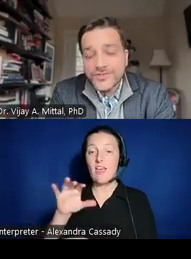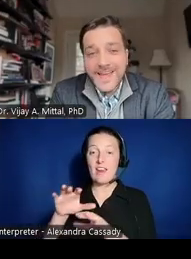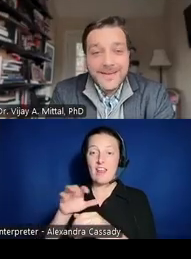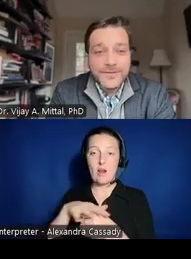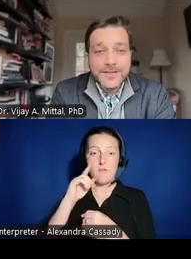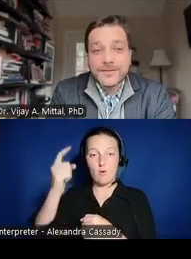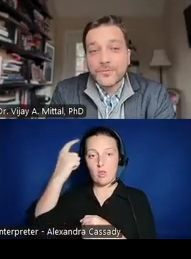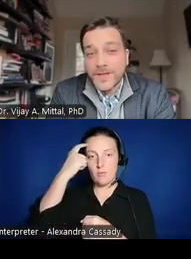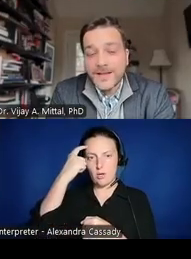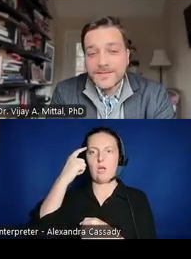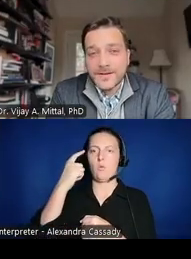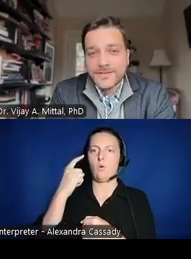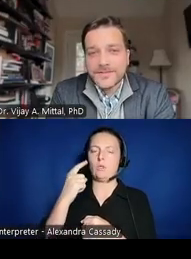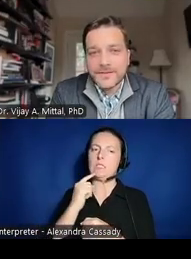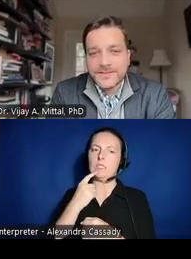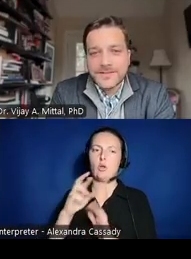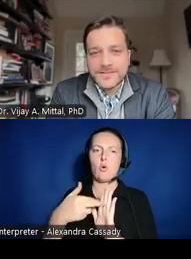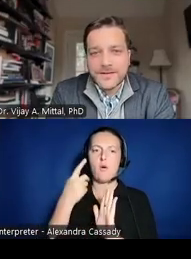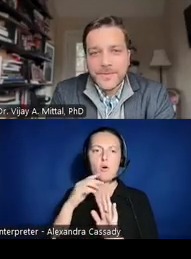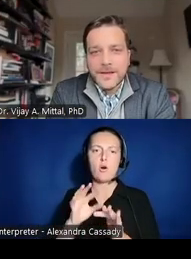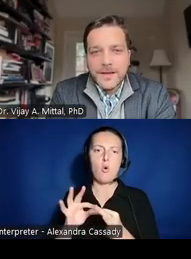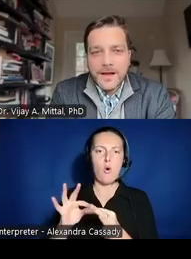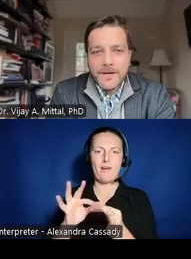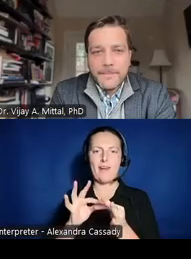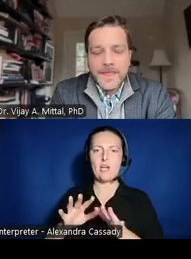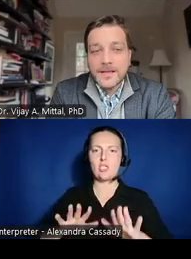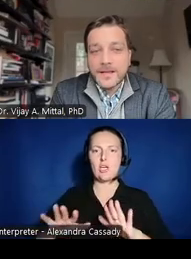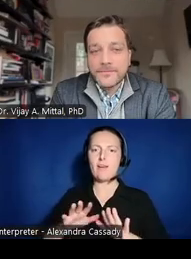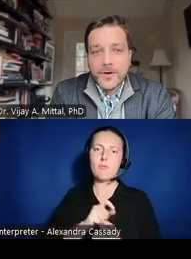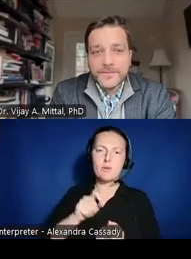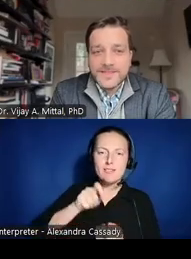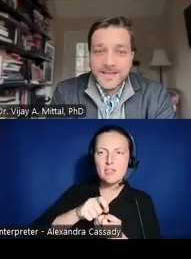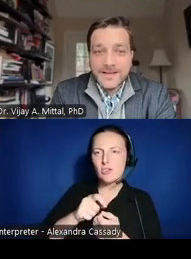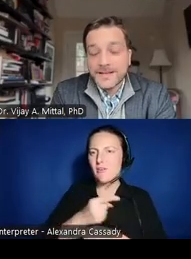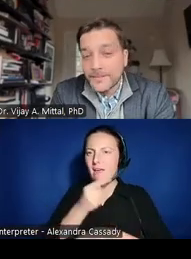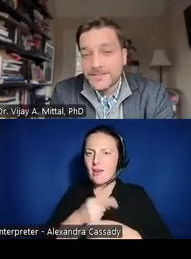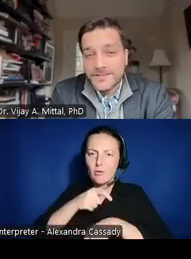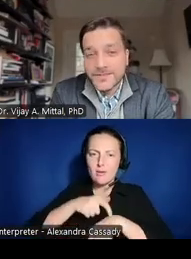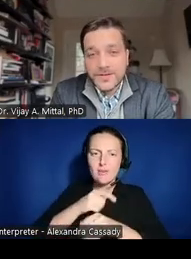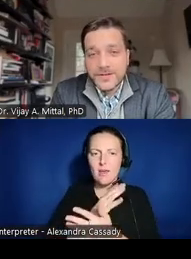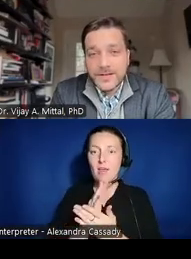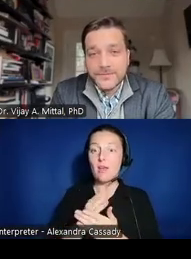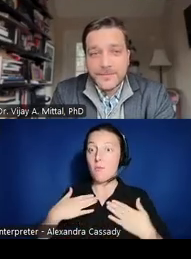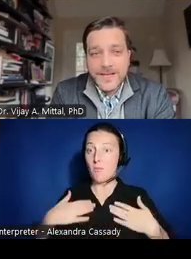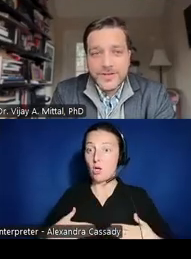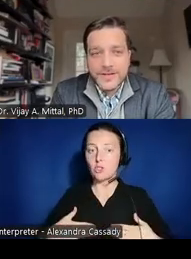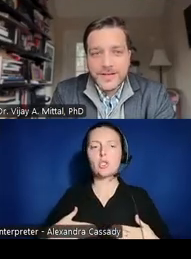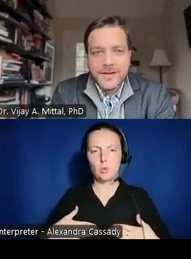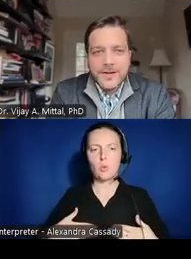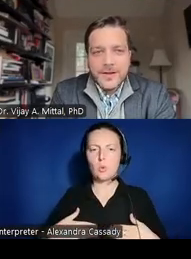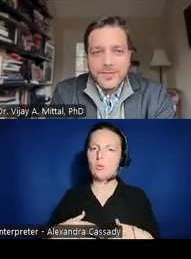is heavily reliant on this on the system. Um it involves taking incoming sensory information and